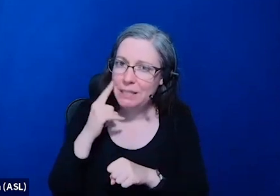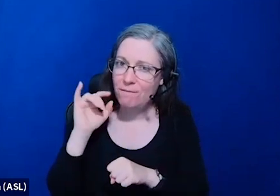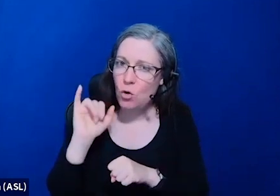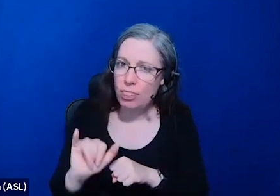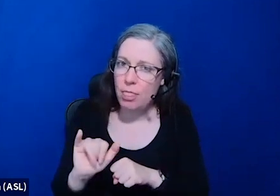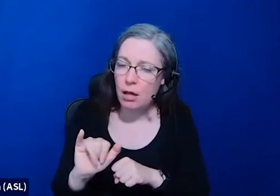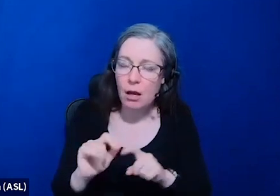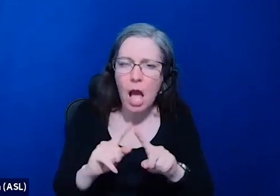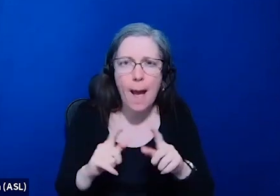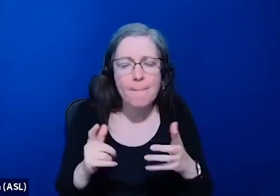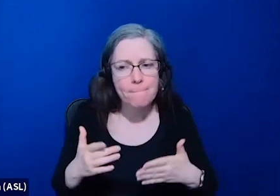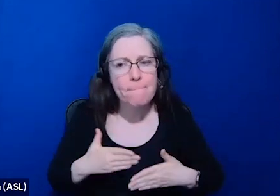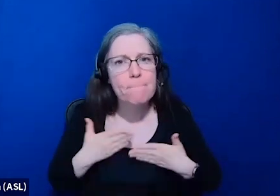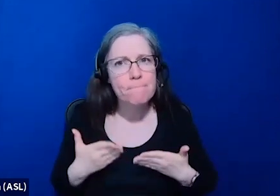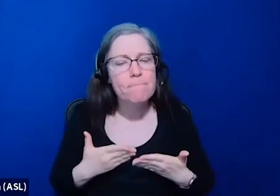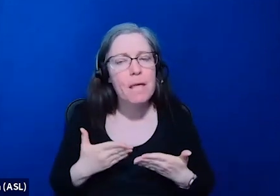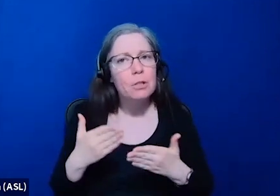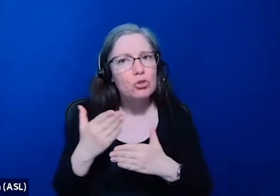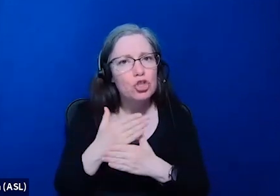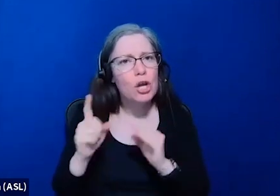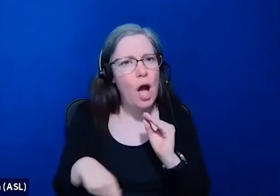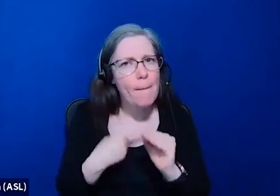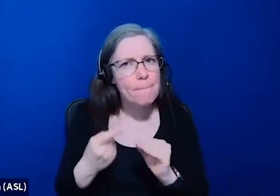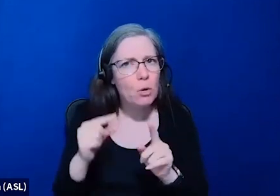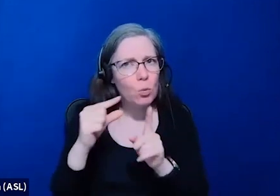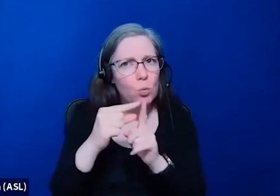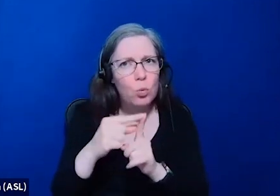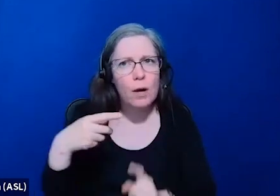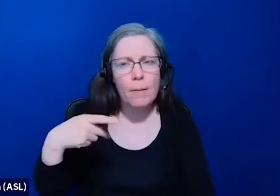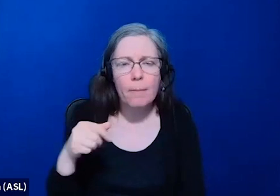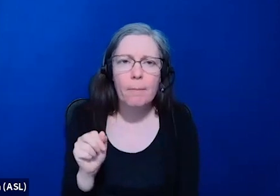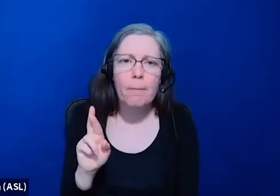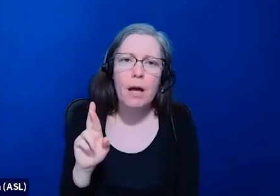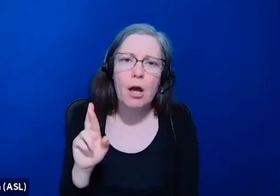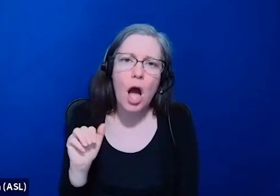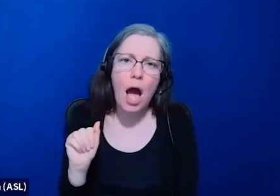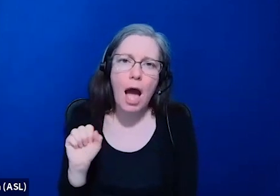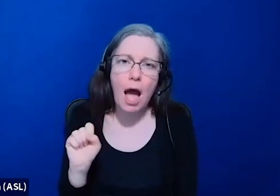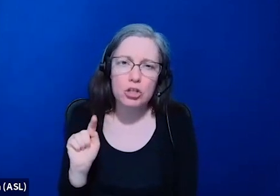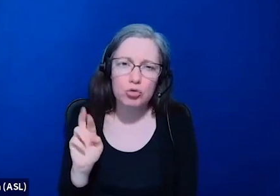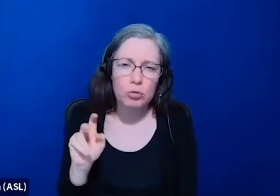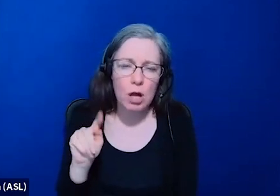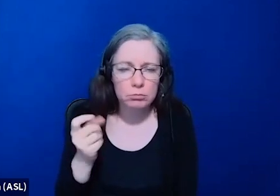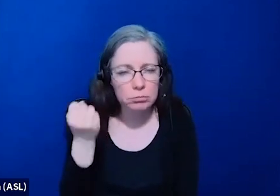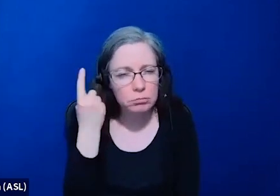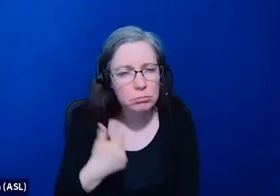about the word parastronaut, and being from Europe, I had a slightly different interpretation of it,